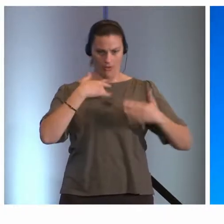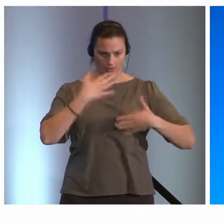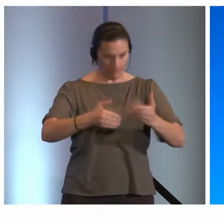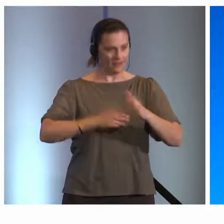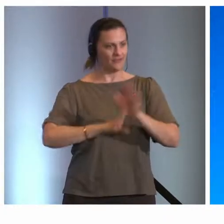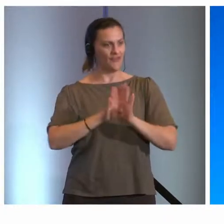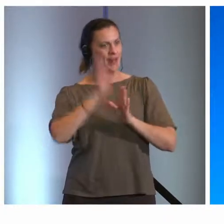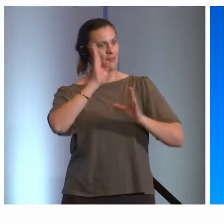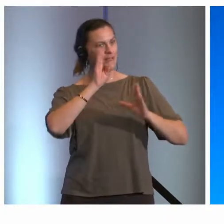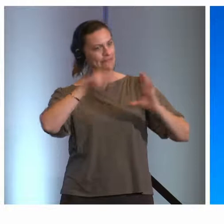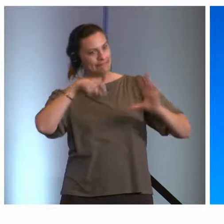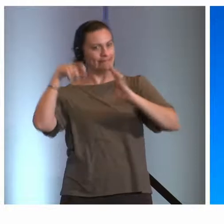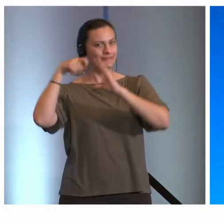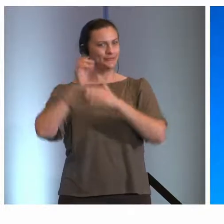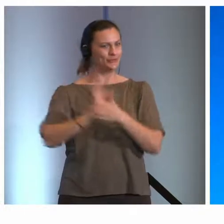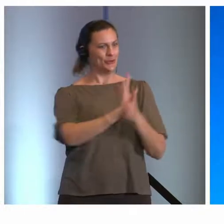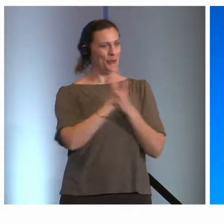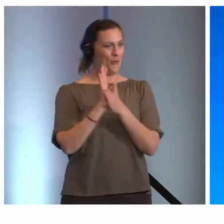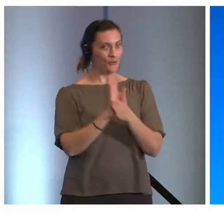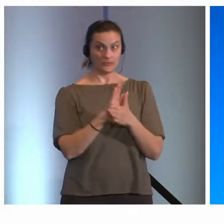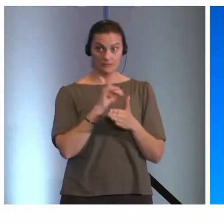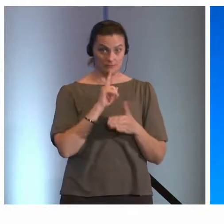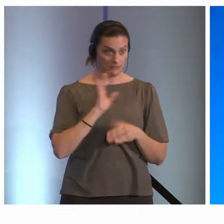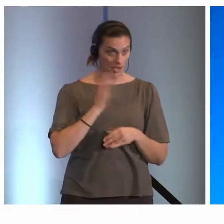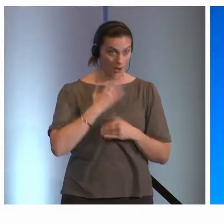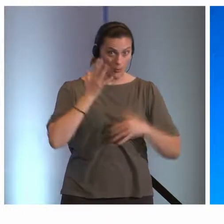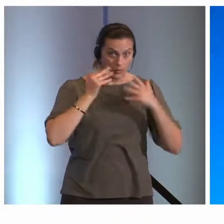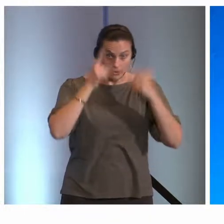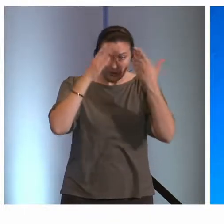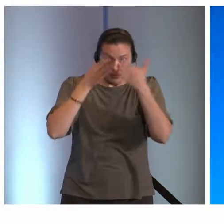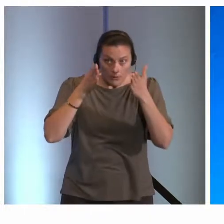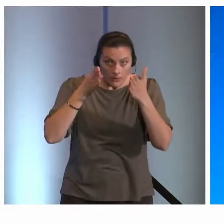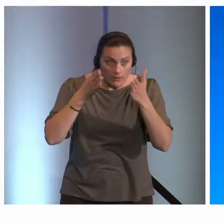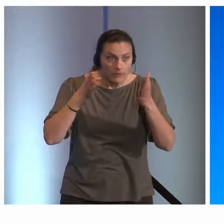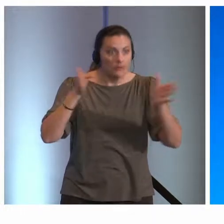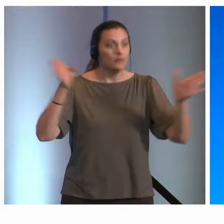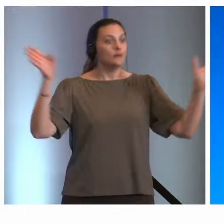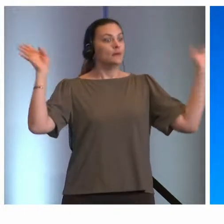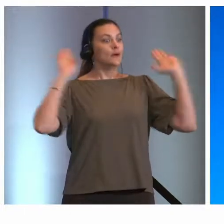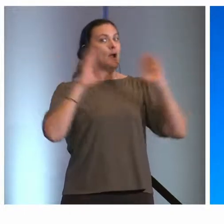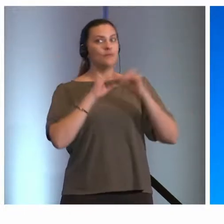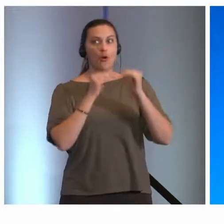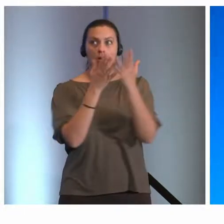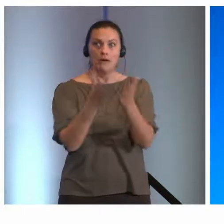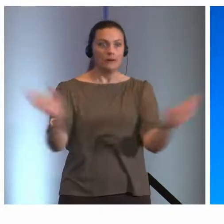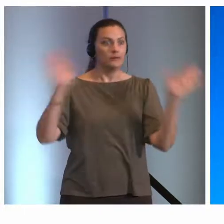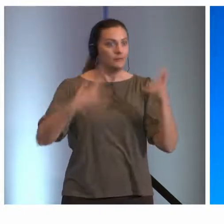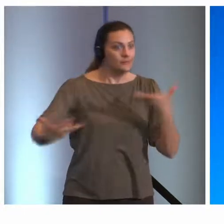And as a result, we created this whole sort of... new way to do these shows. That broadened our horizons,